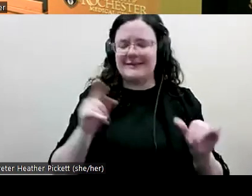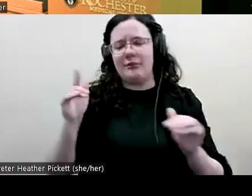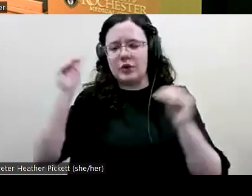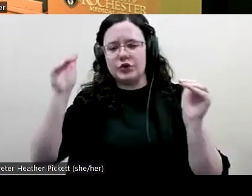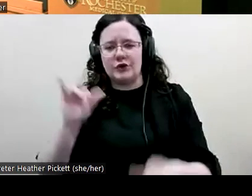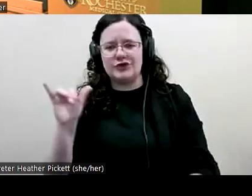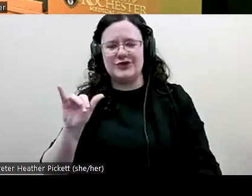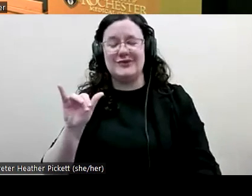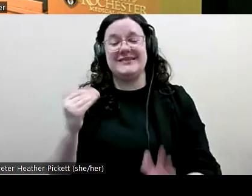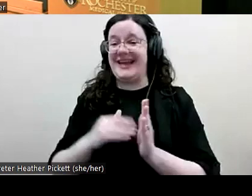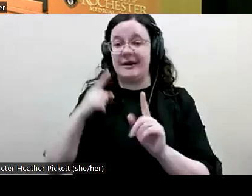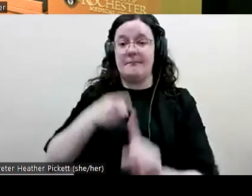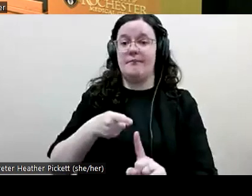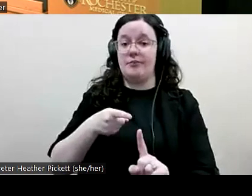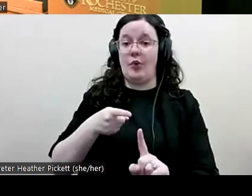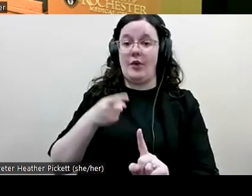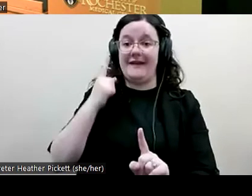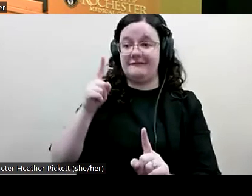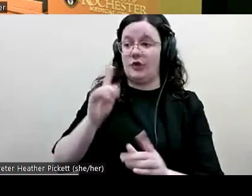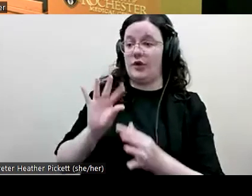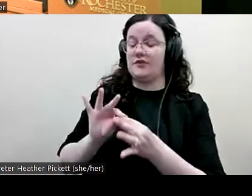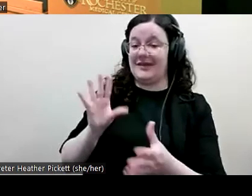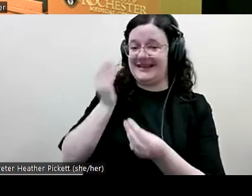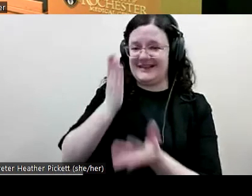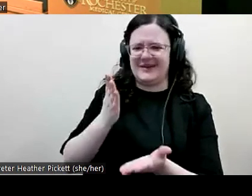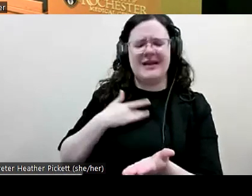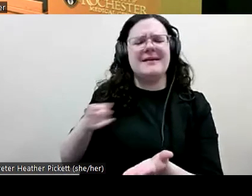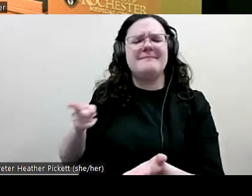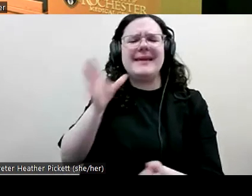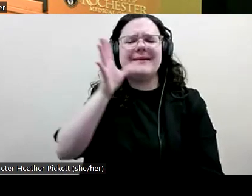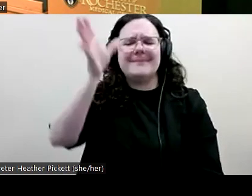that they're looking for it it really isn't unless there's a summary of the medications and and the